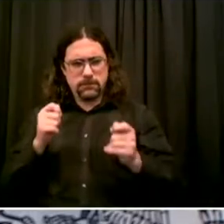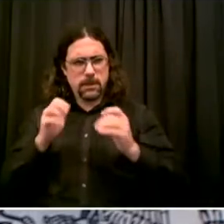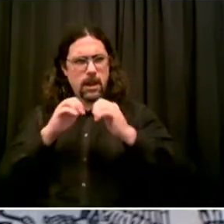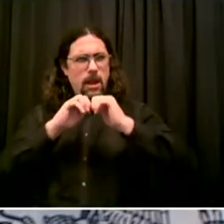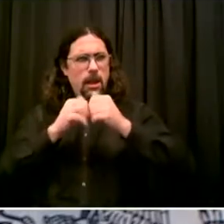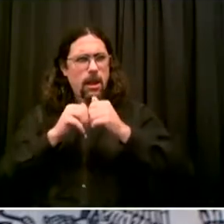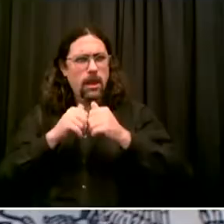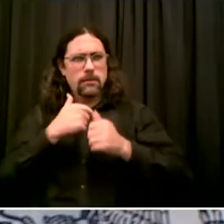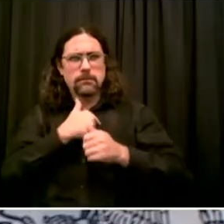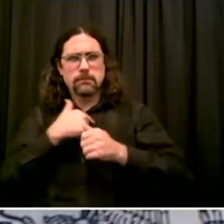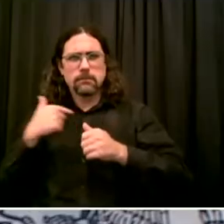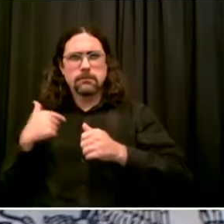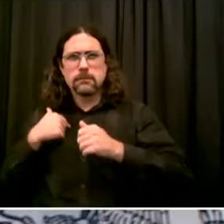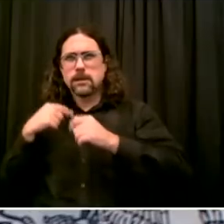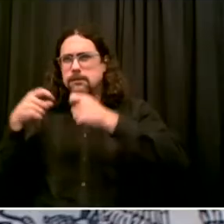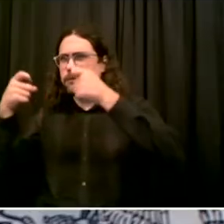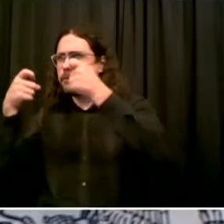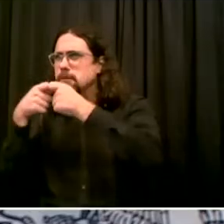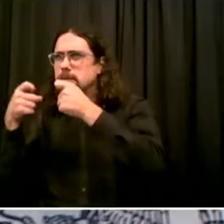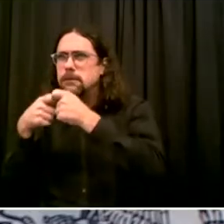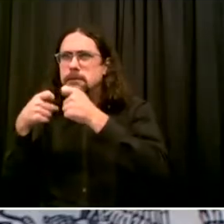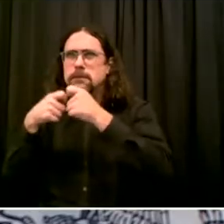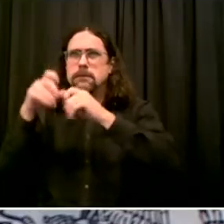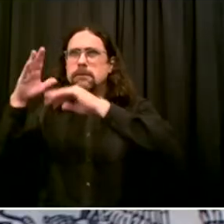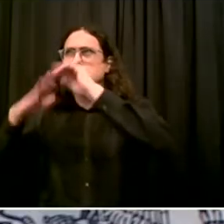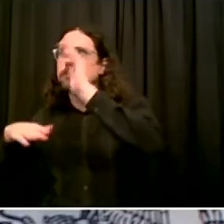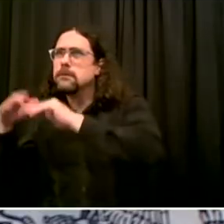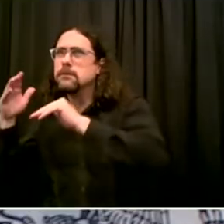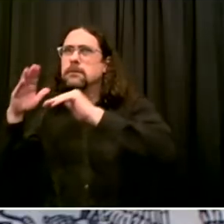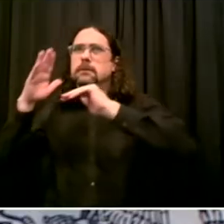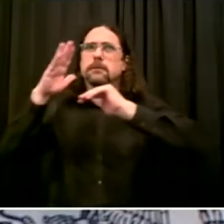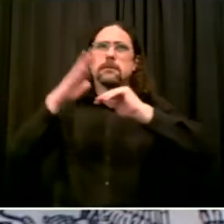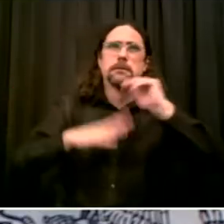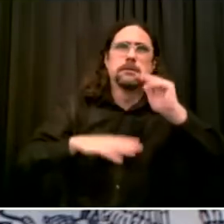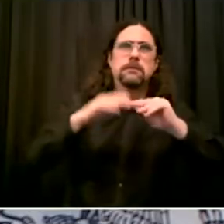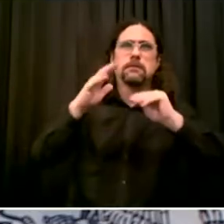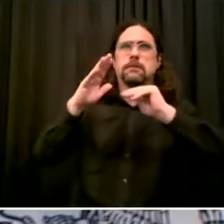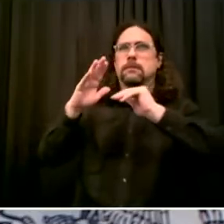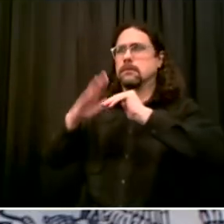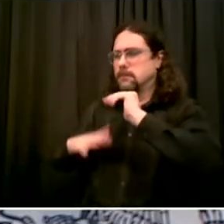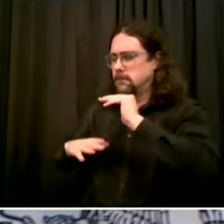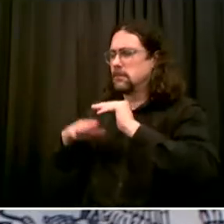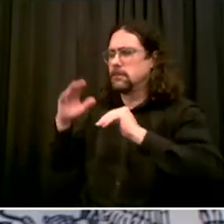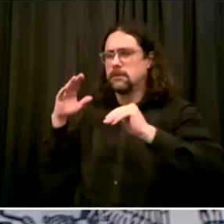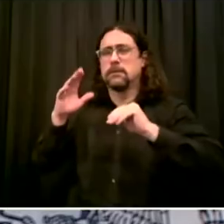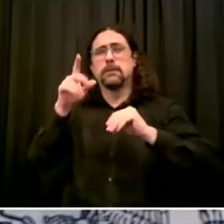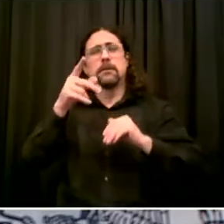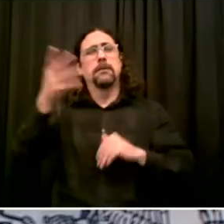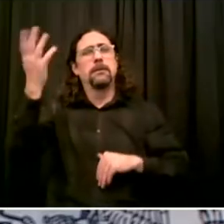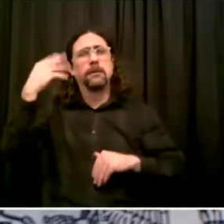ONDE FFDIERENTLY AND BEING DONE WITH MORE OF A RESILIENCY MIND SET. THAT SAID WE ARE